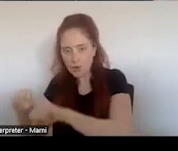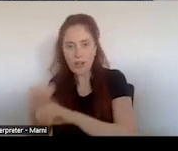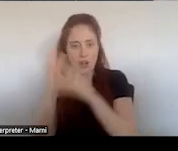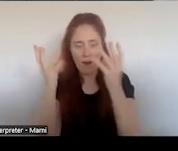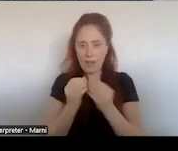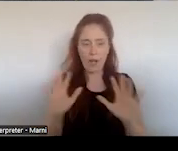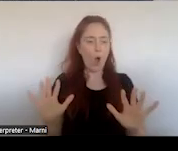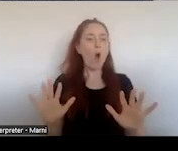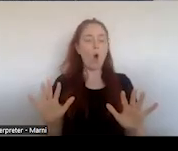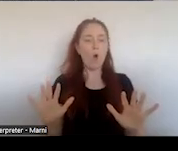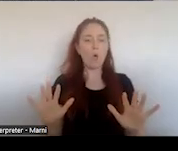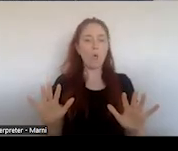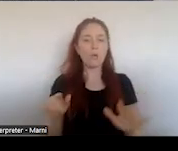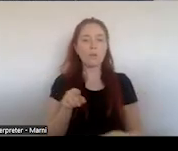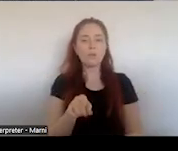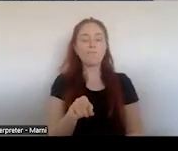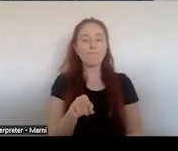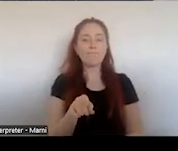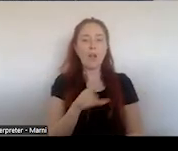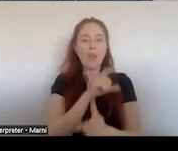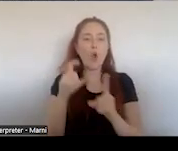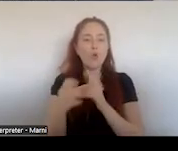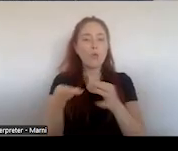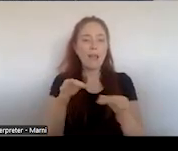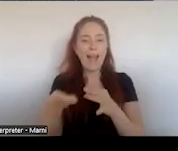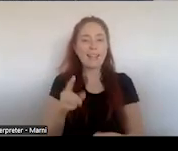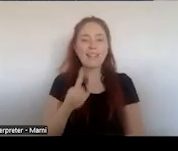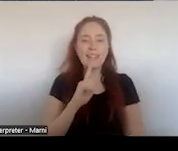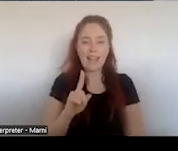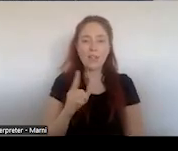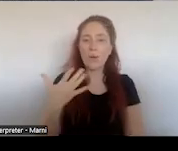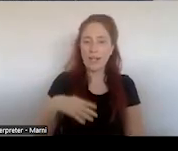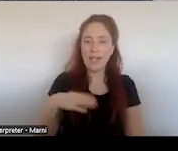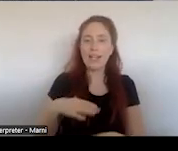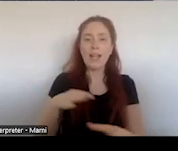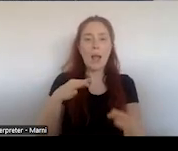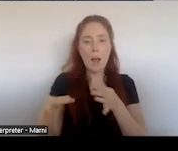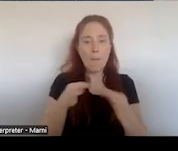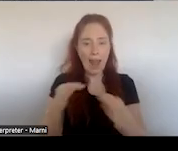it included a commitment to deliver an arts and disability associated plan with $5 million for